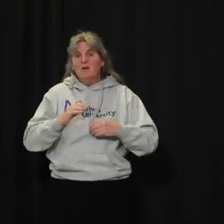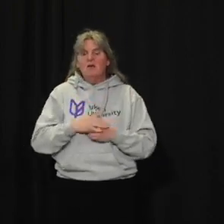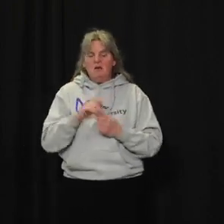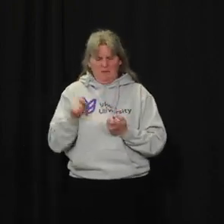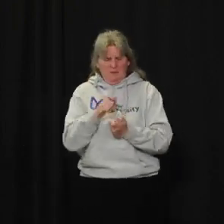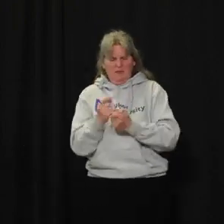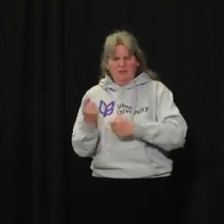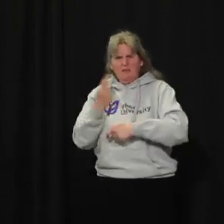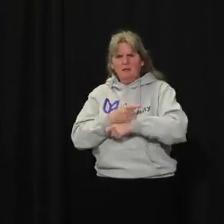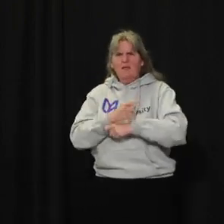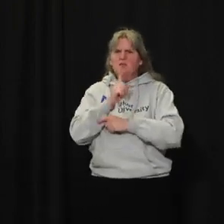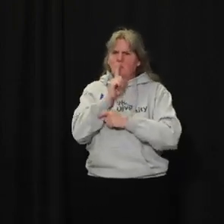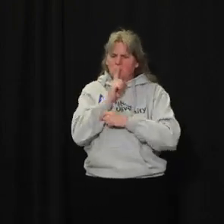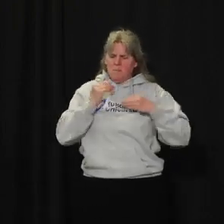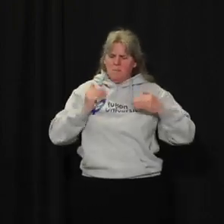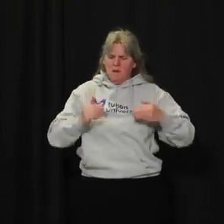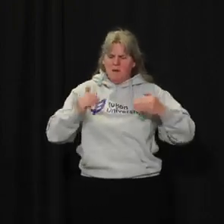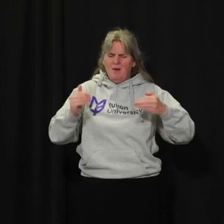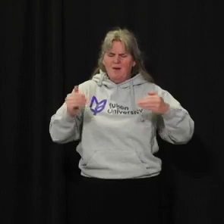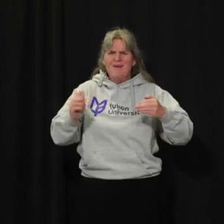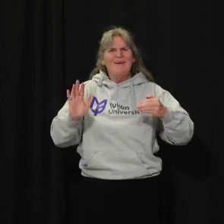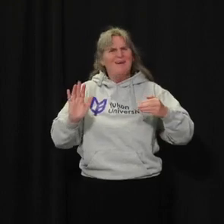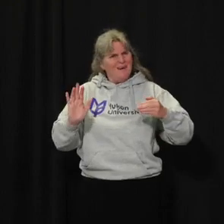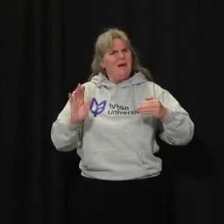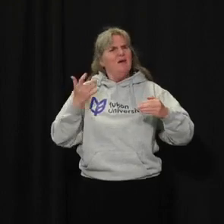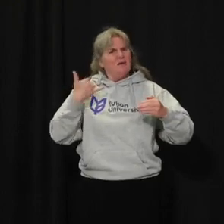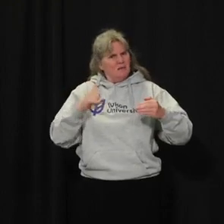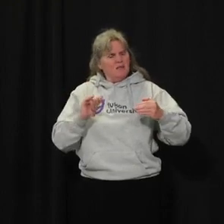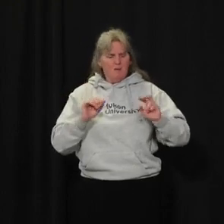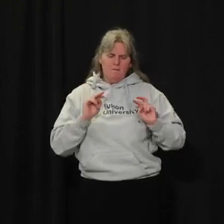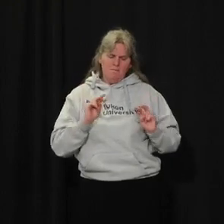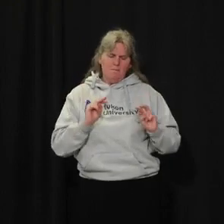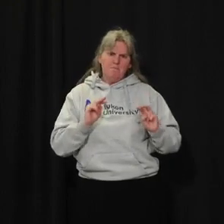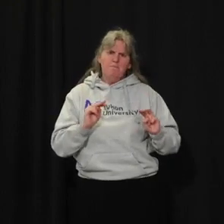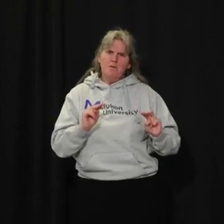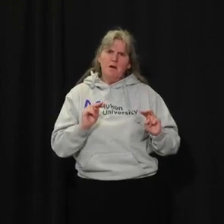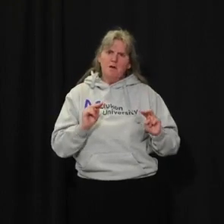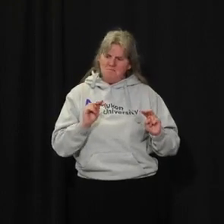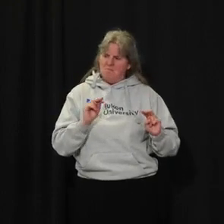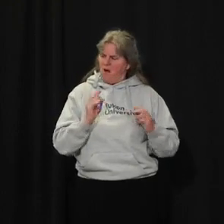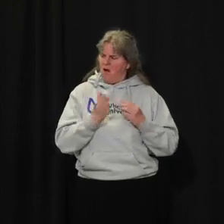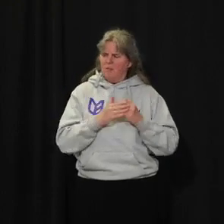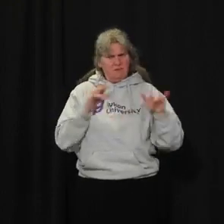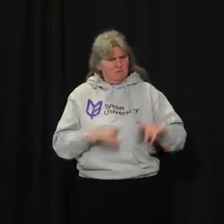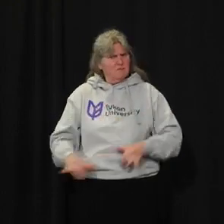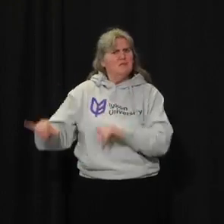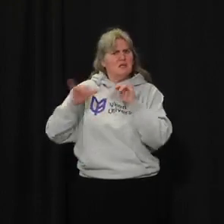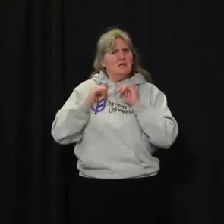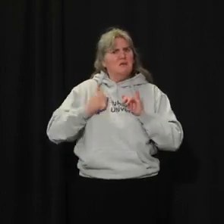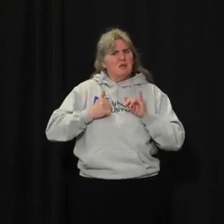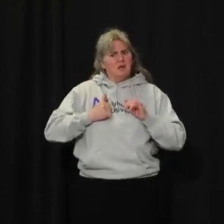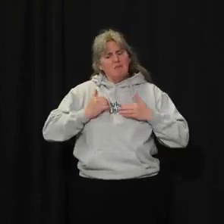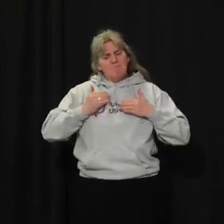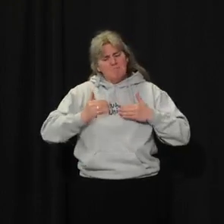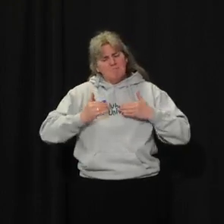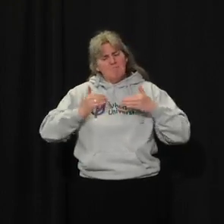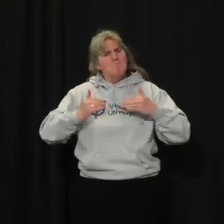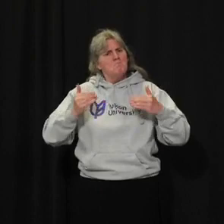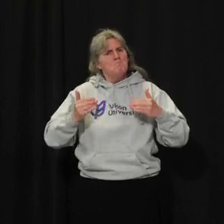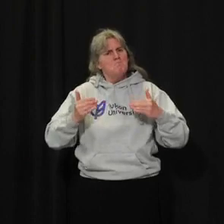With regard to hard dates for each phase of the plan, we are absolutely in sync with what most other places are doing.